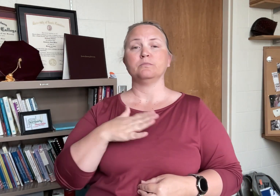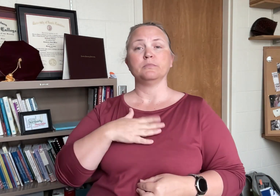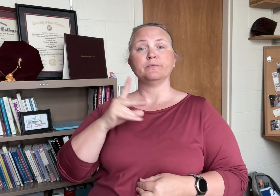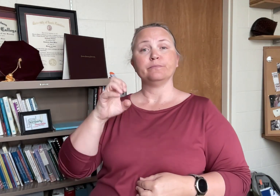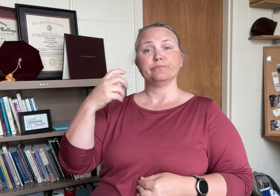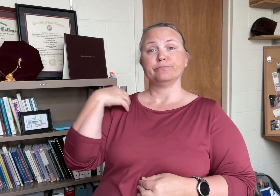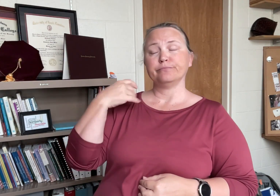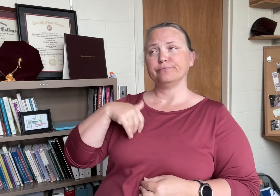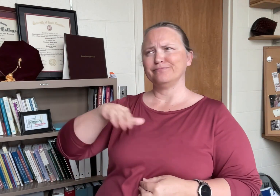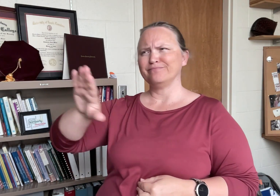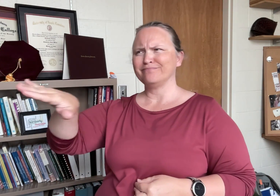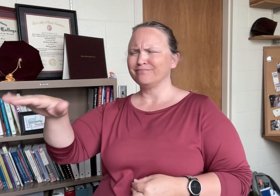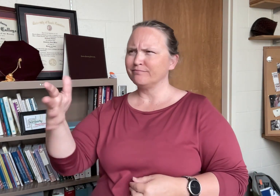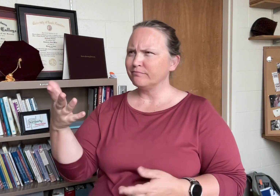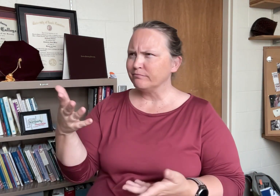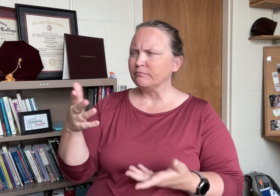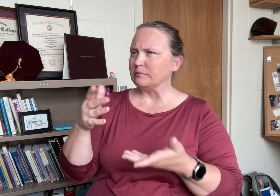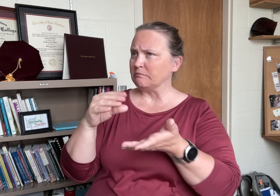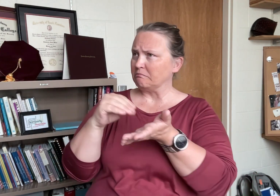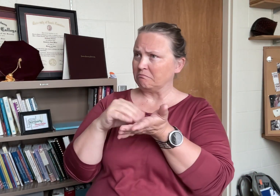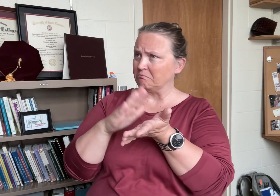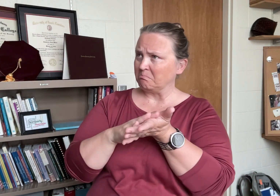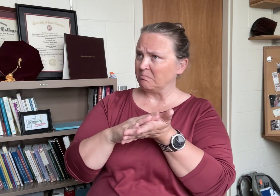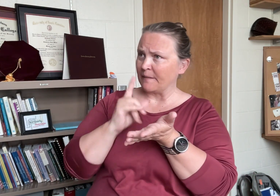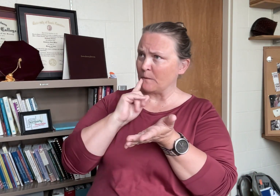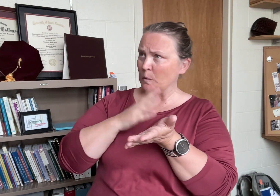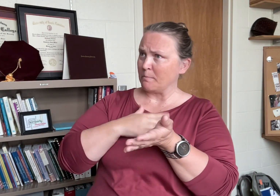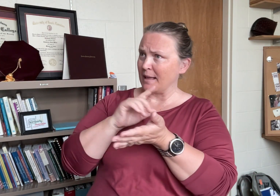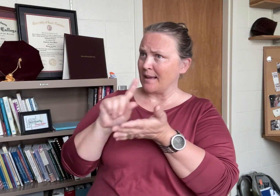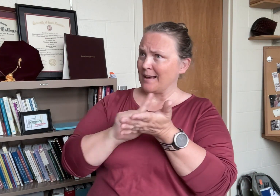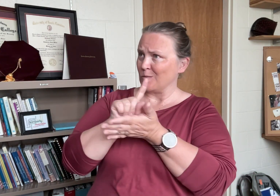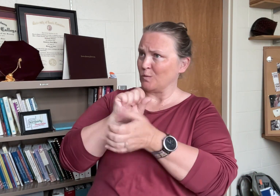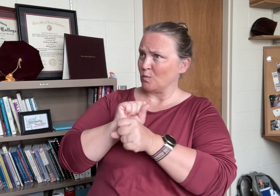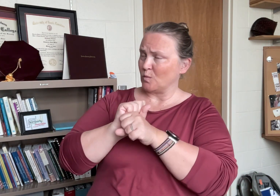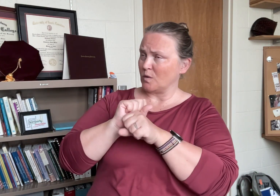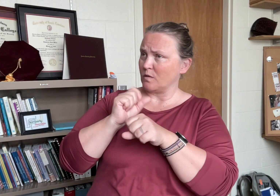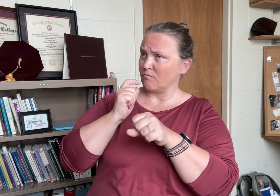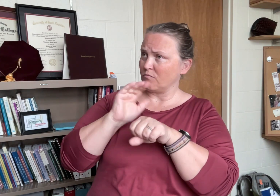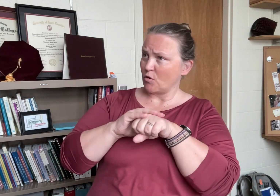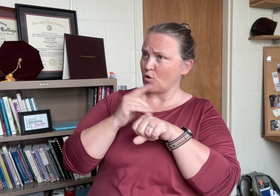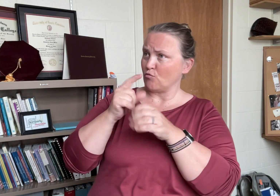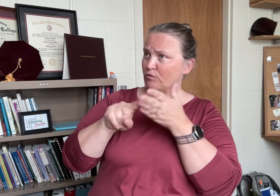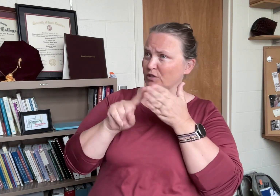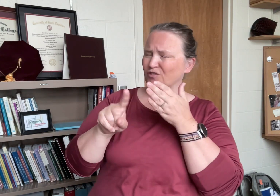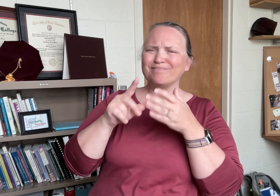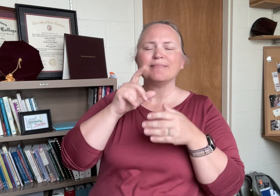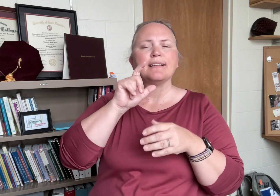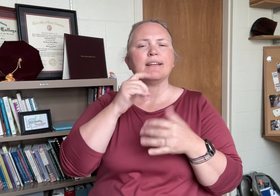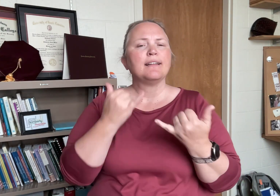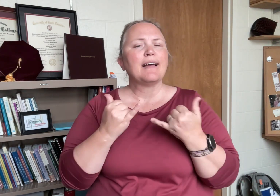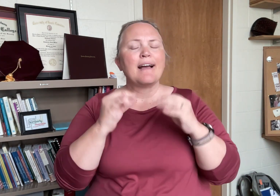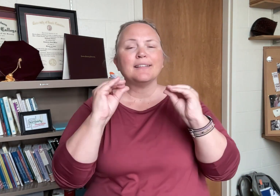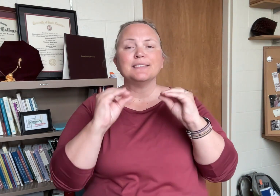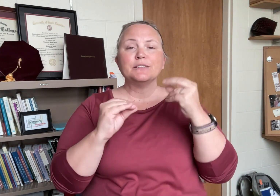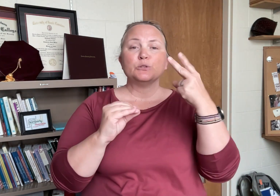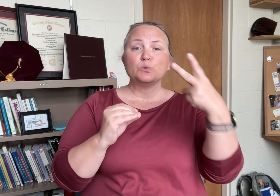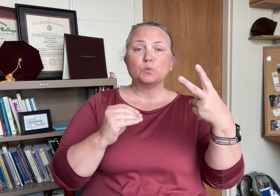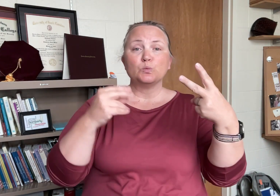different than what was expected. I went to my department chair and asked him now at this institution, I have a